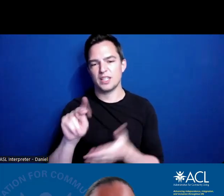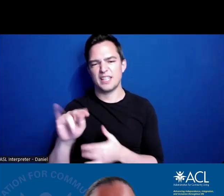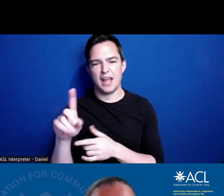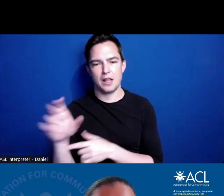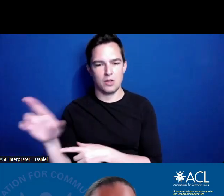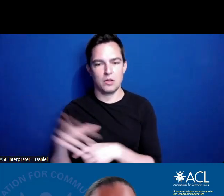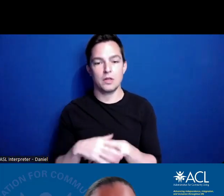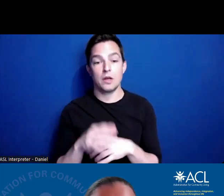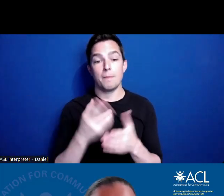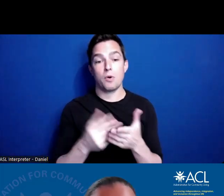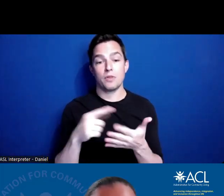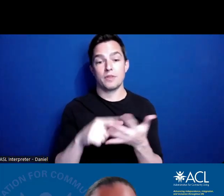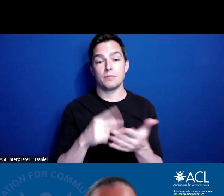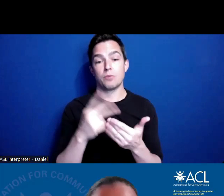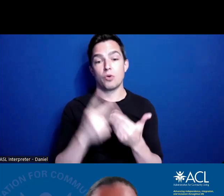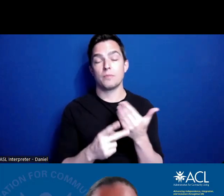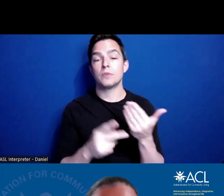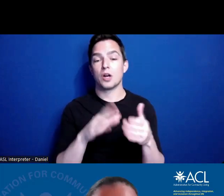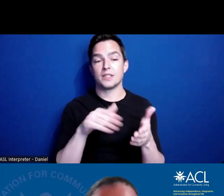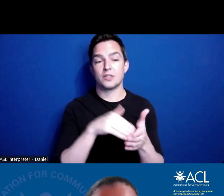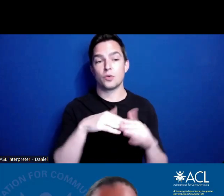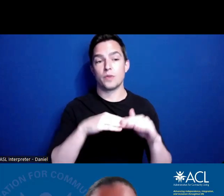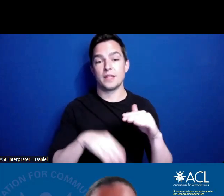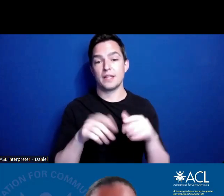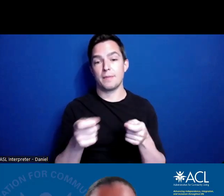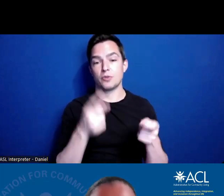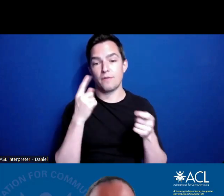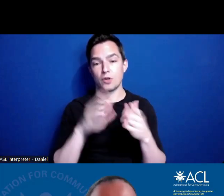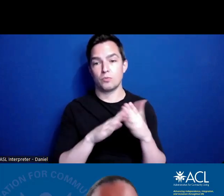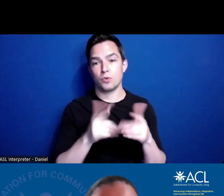Both of these programs are centers within the Administration for Community Living which provides